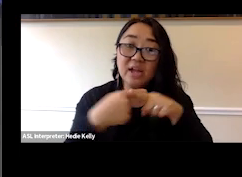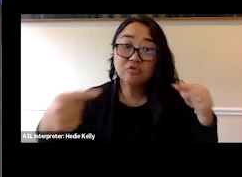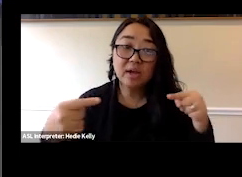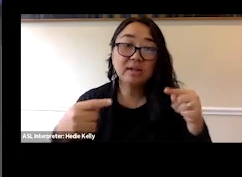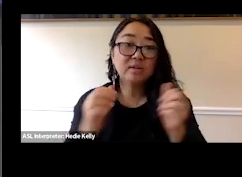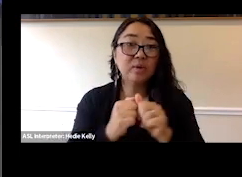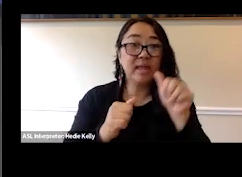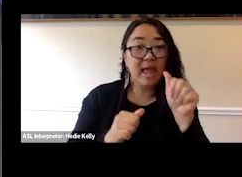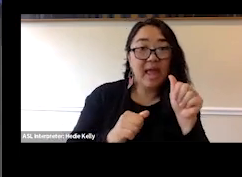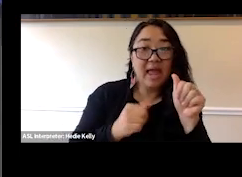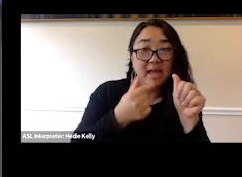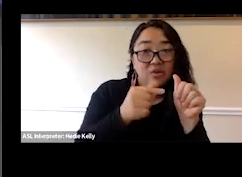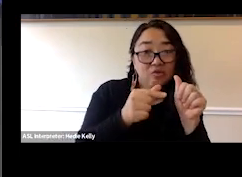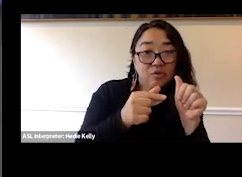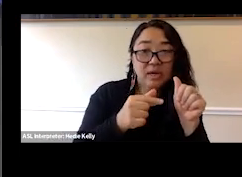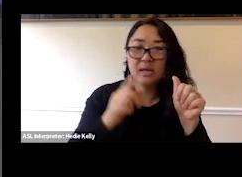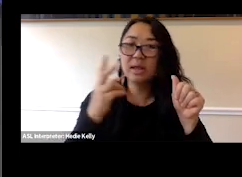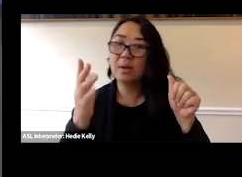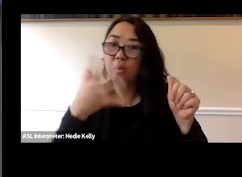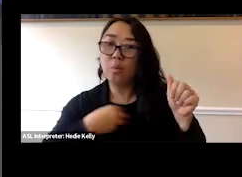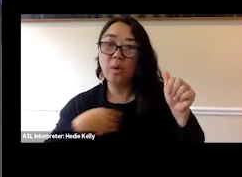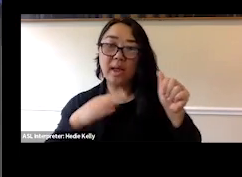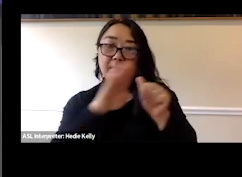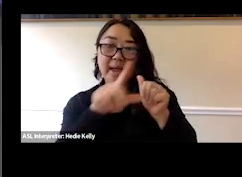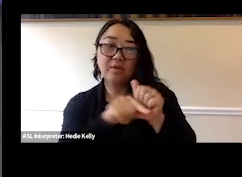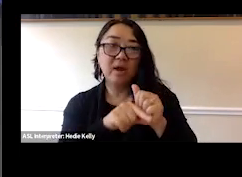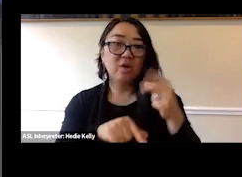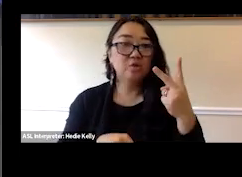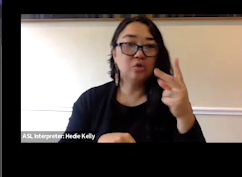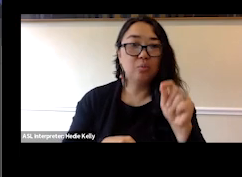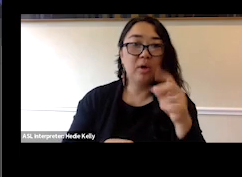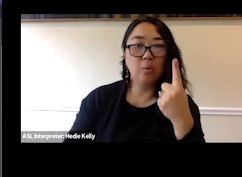And the white background is only a 2.1 to one contrast ratio.